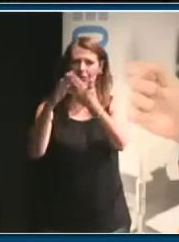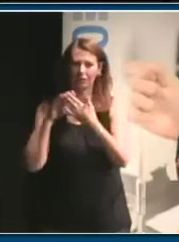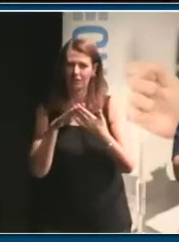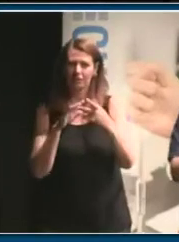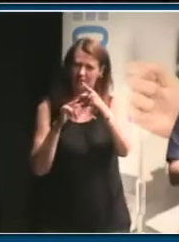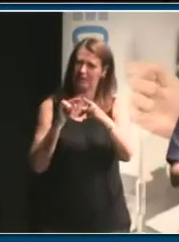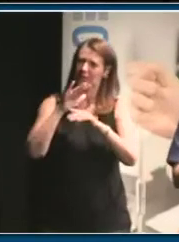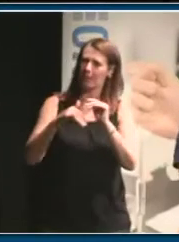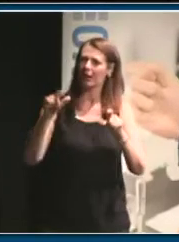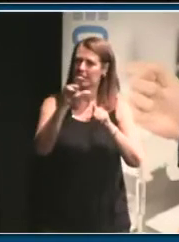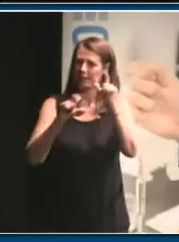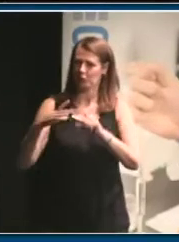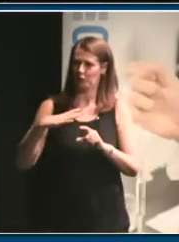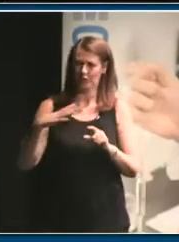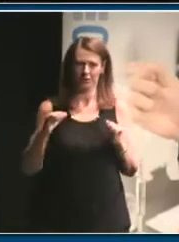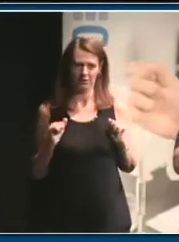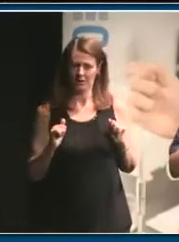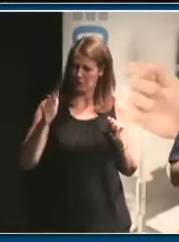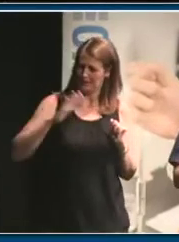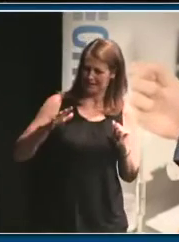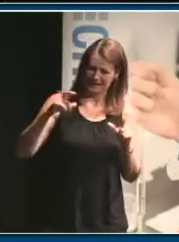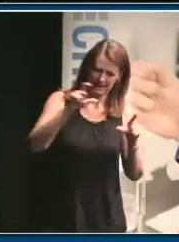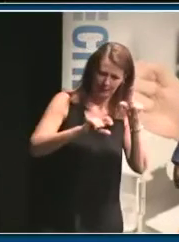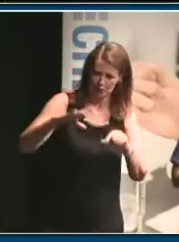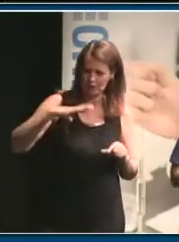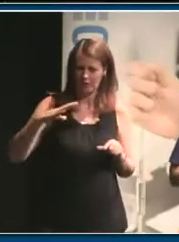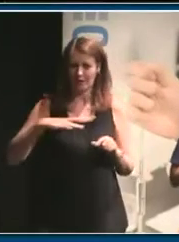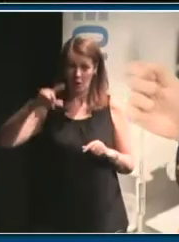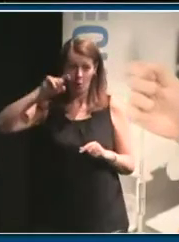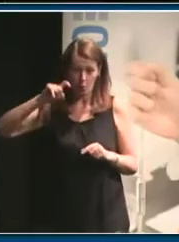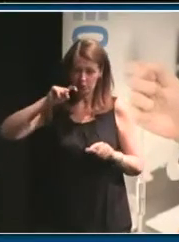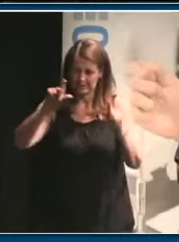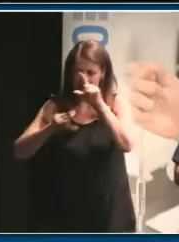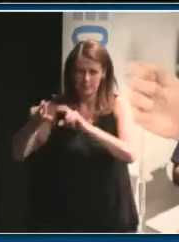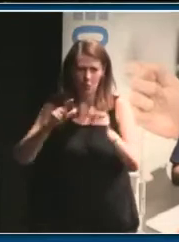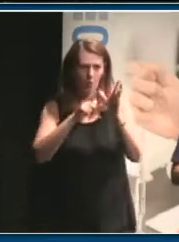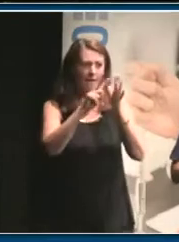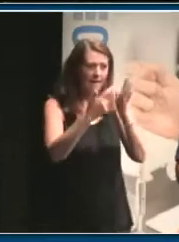about chemicals and that we need a chemical free okay? Water is a chemical, air is a chemical,